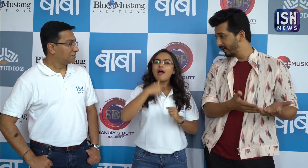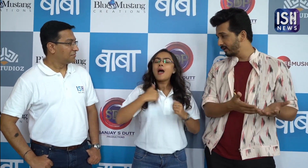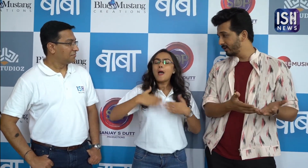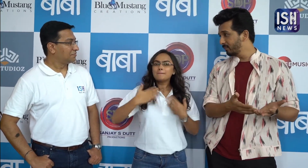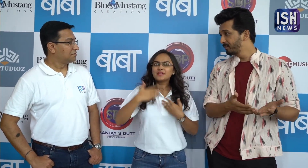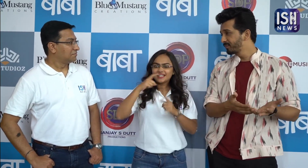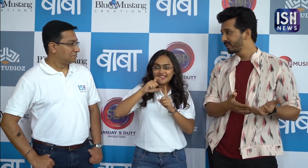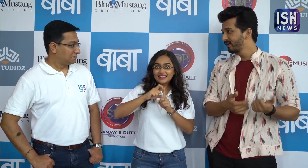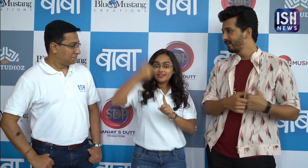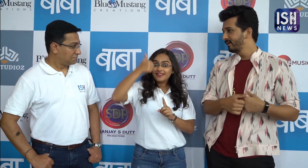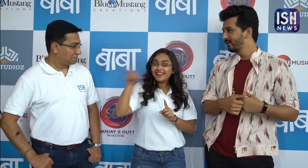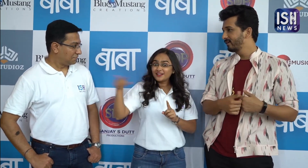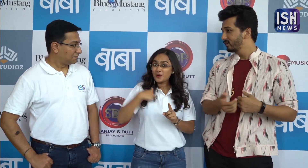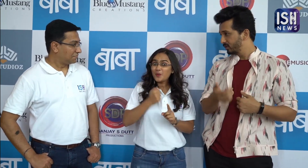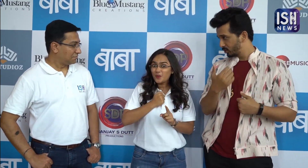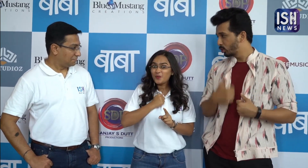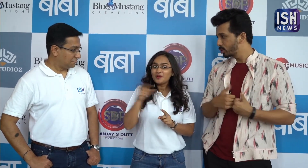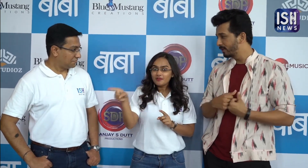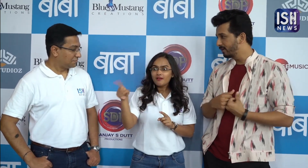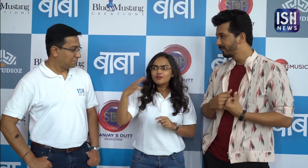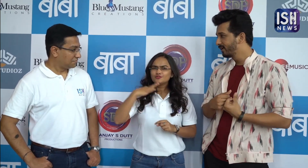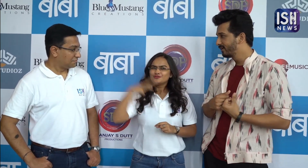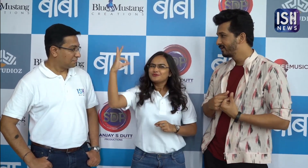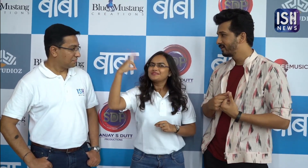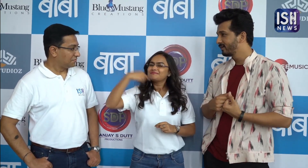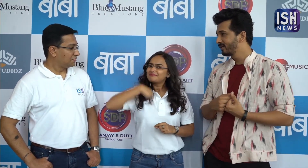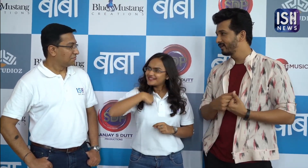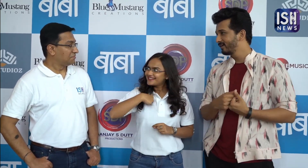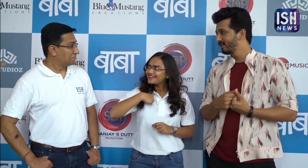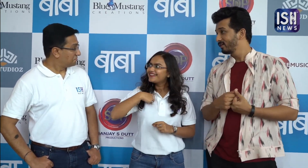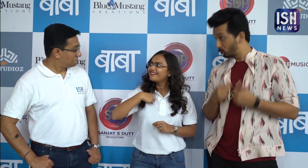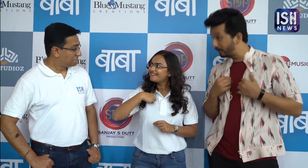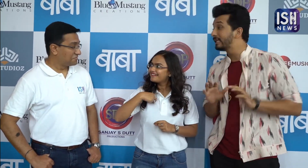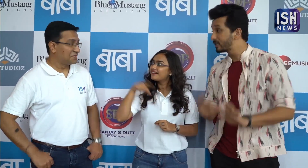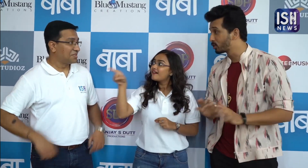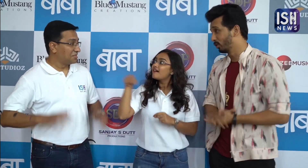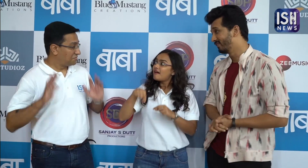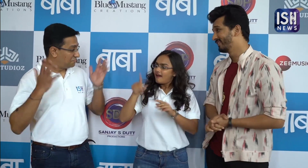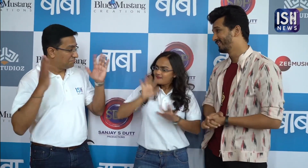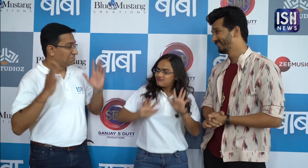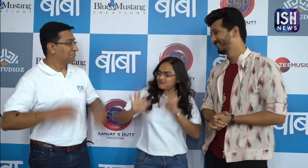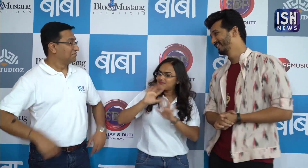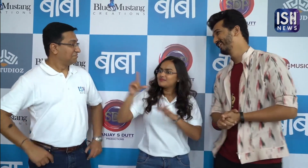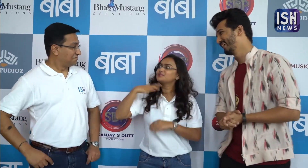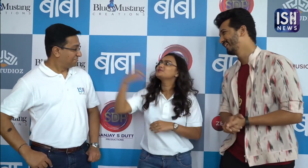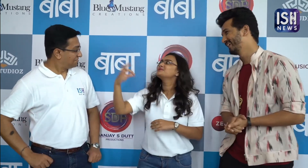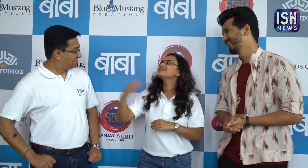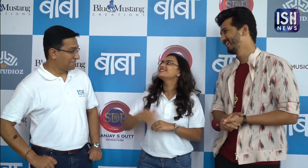I am happy that the Director chose me for this character.